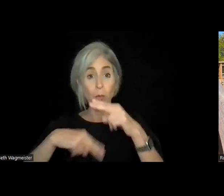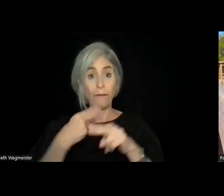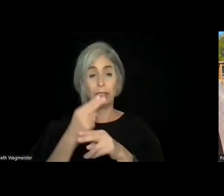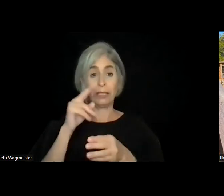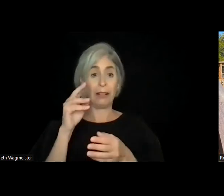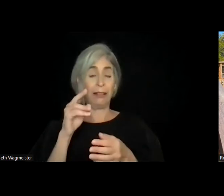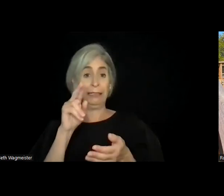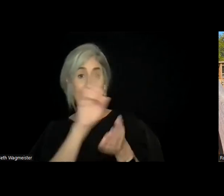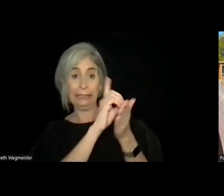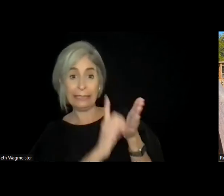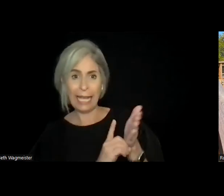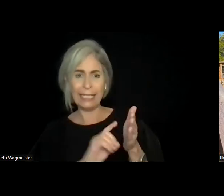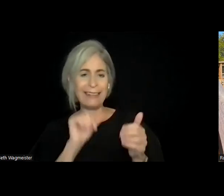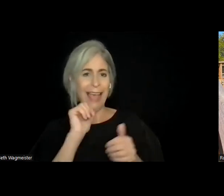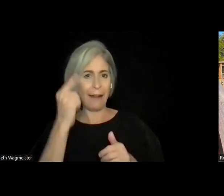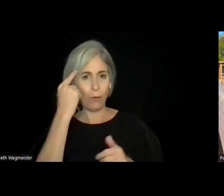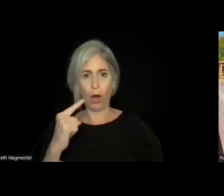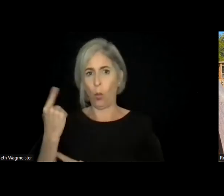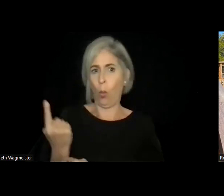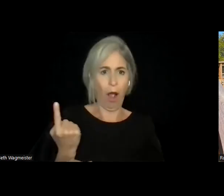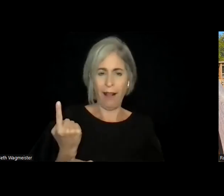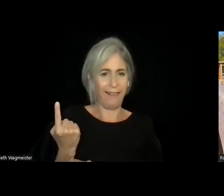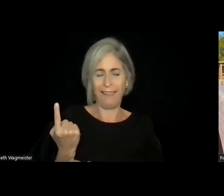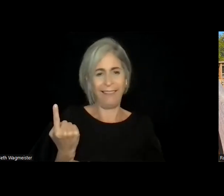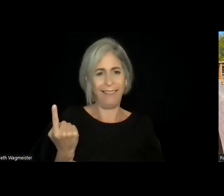and permeations, visible, hidden disabilities and so when we